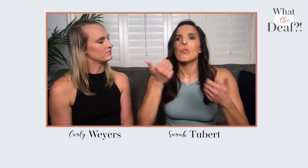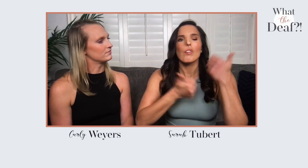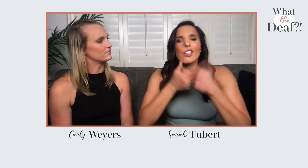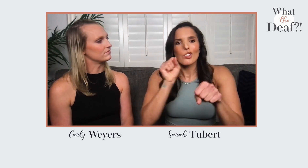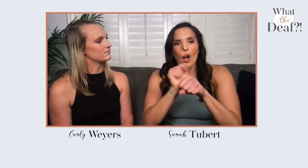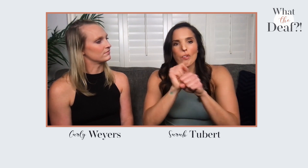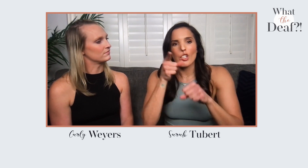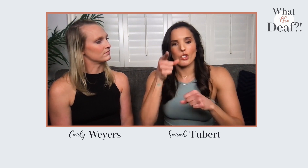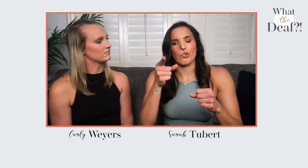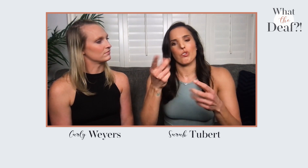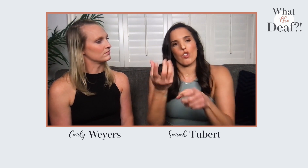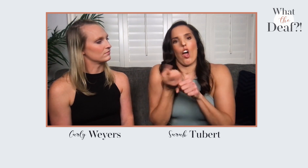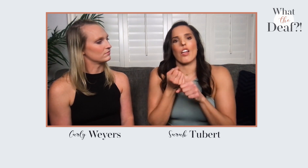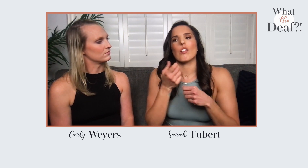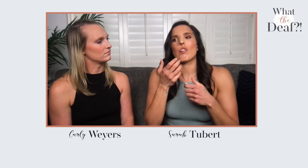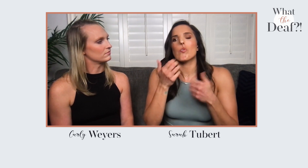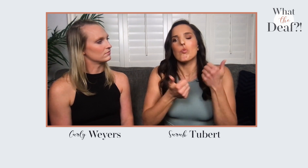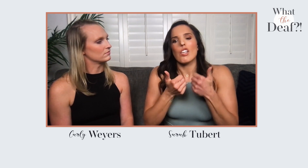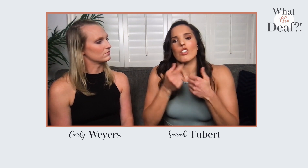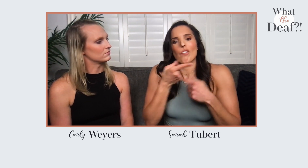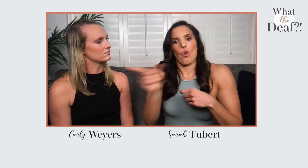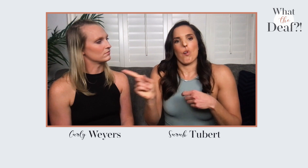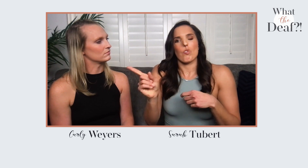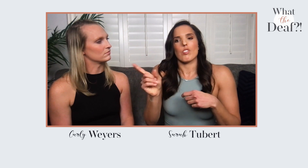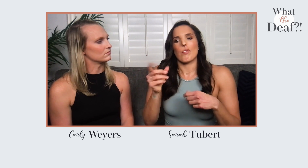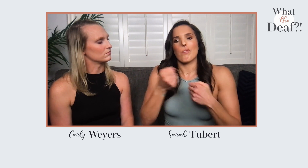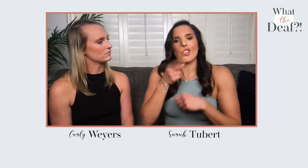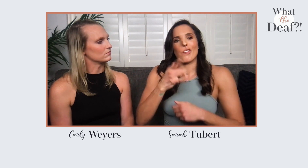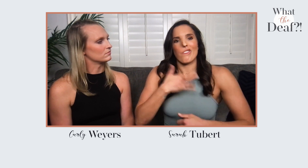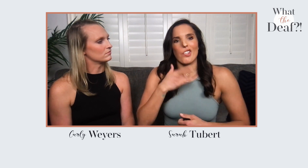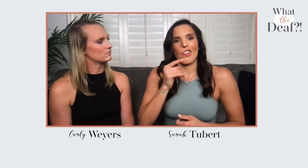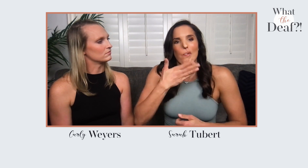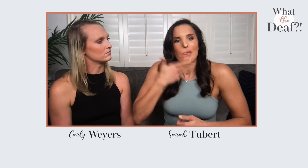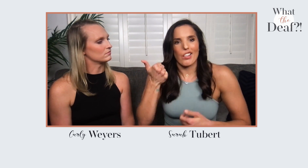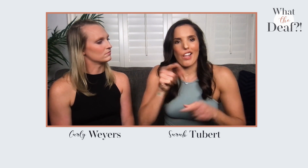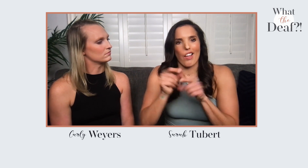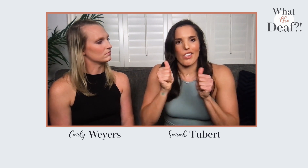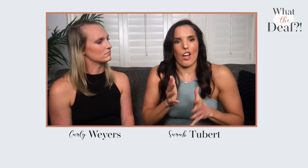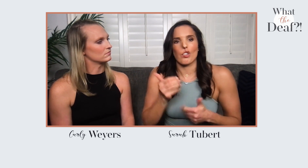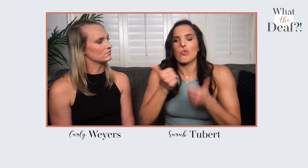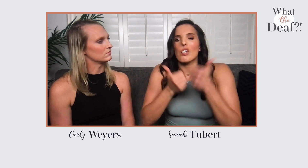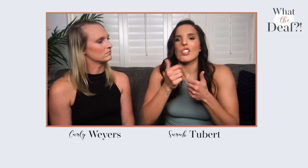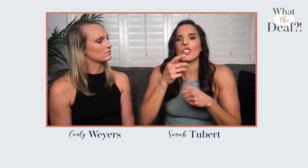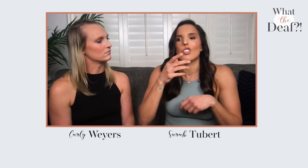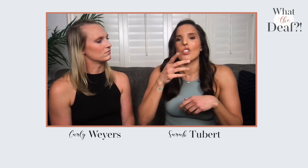of all the parts that you've played, which of those roles made you feel the best as an actor?